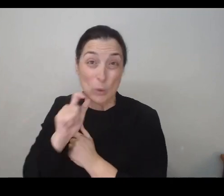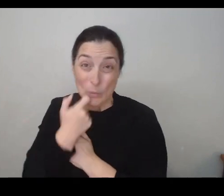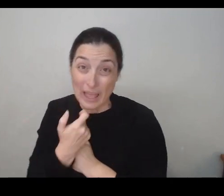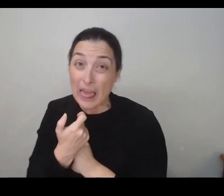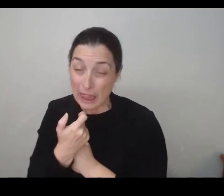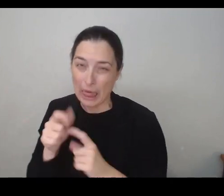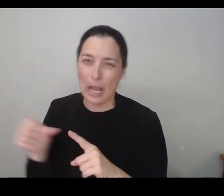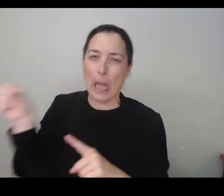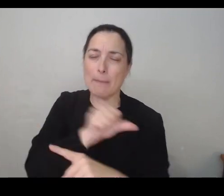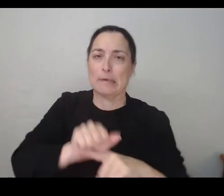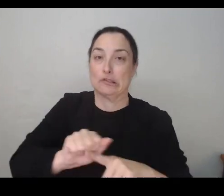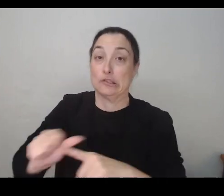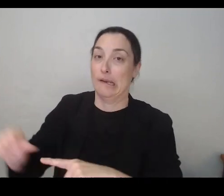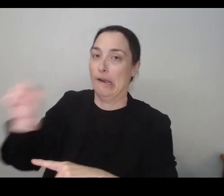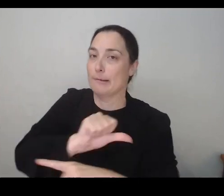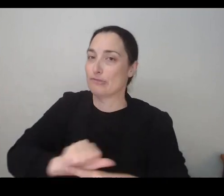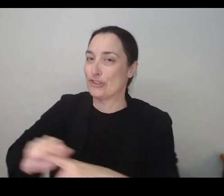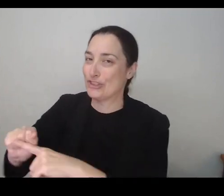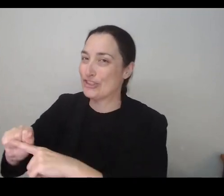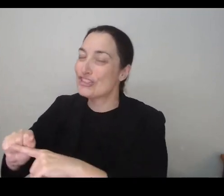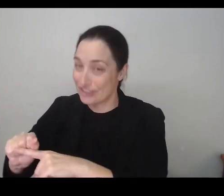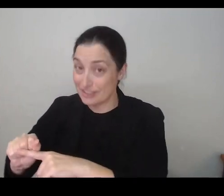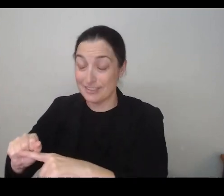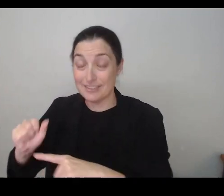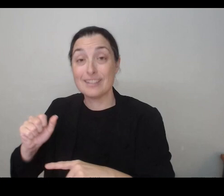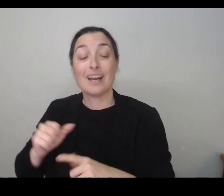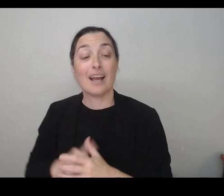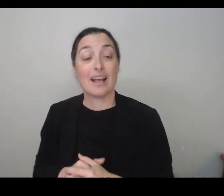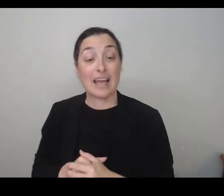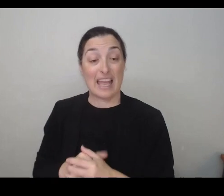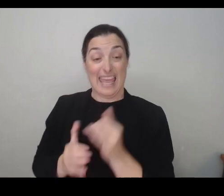for example, he cancels many important encounters he had,